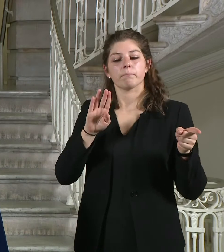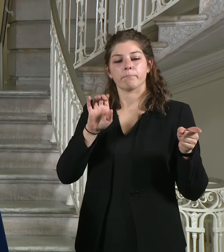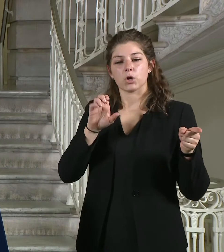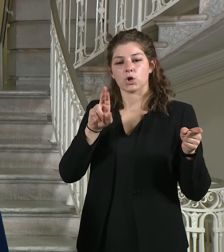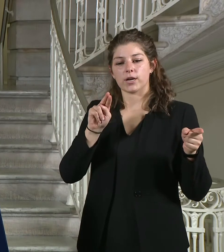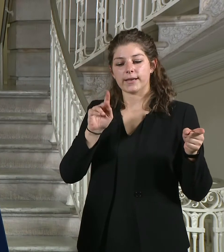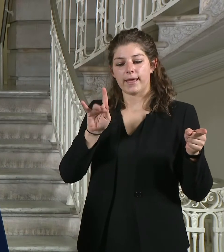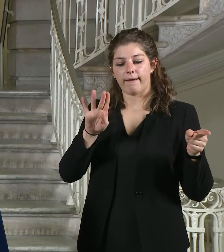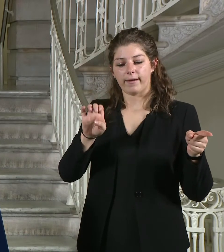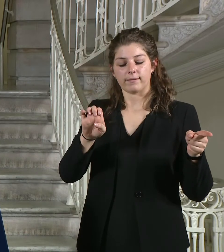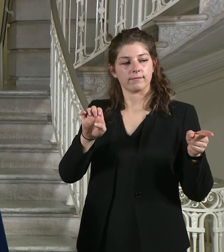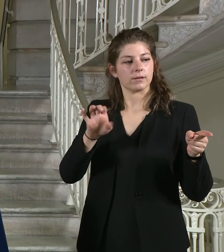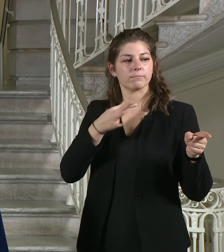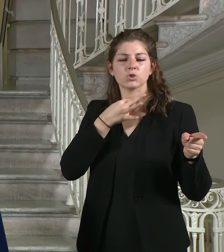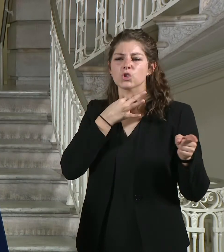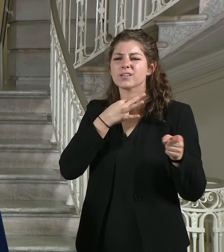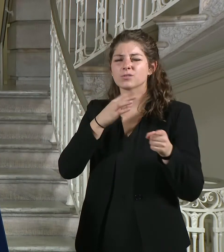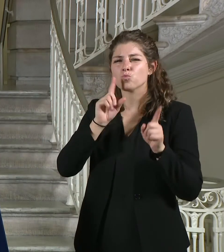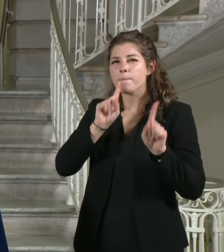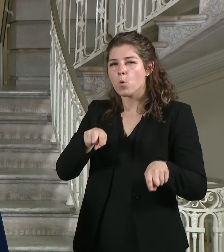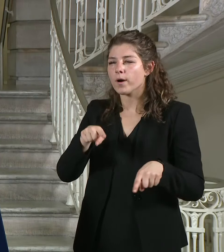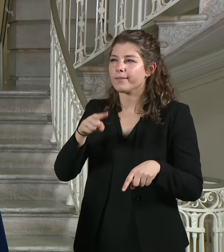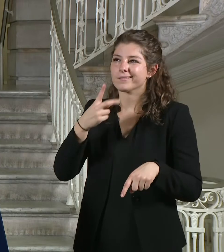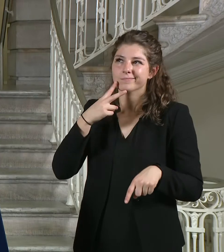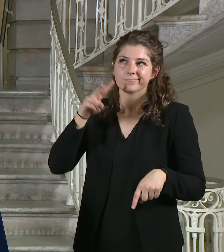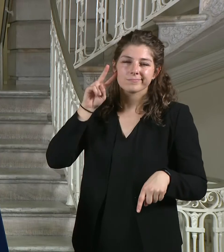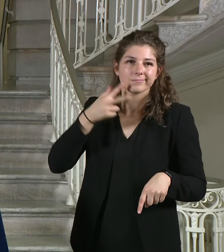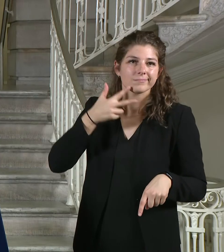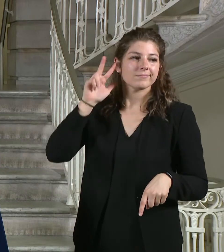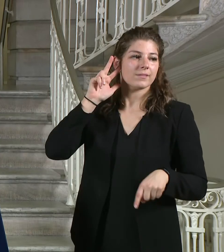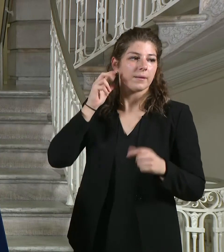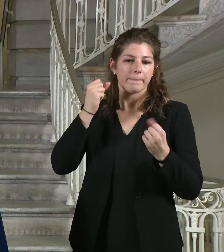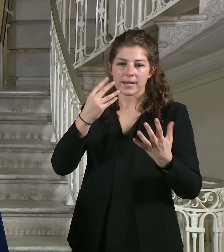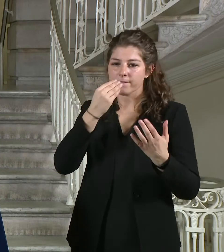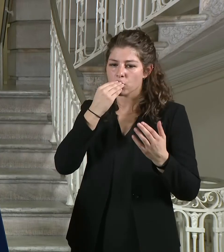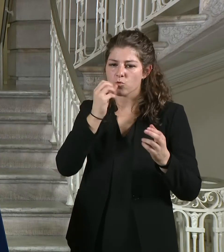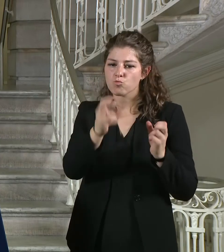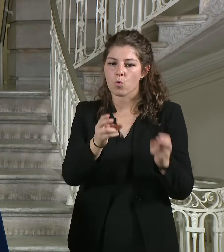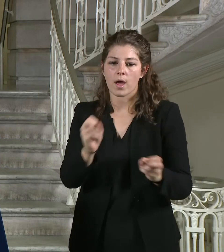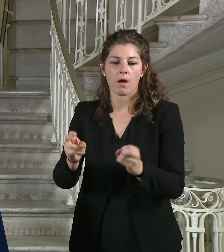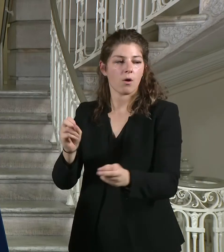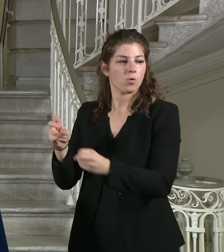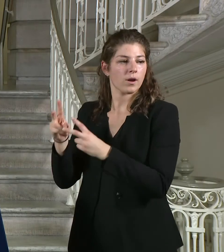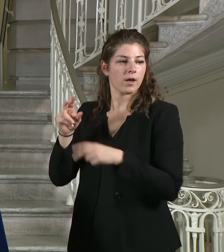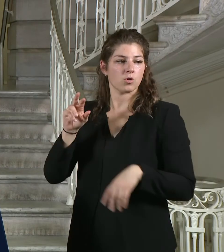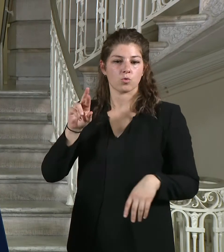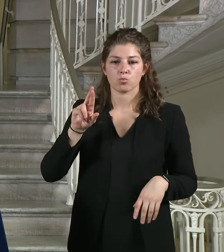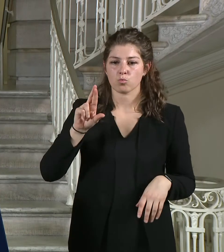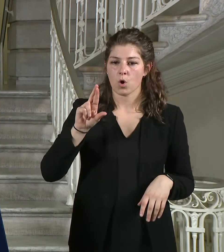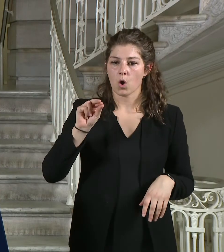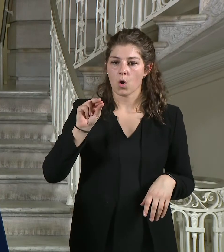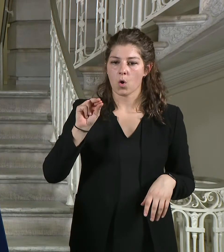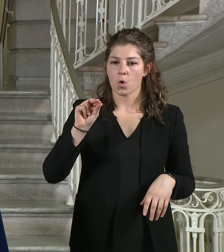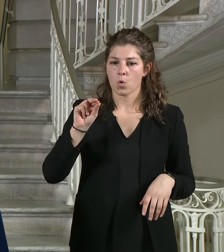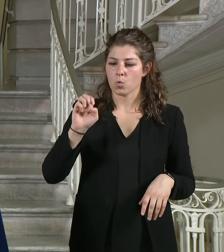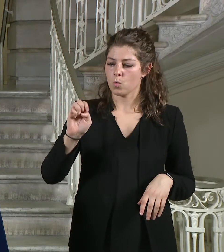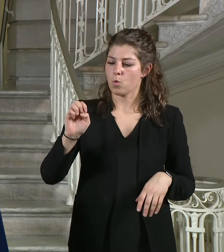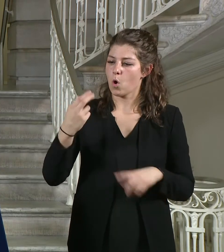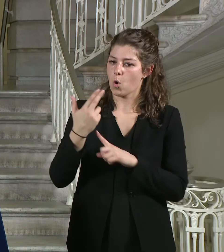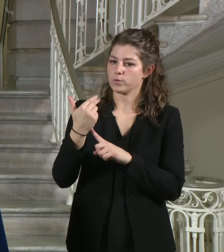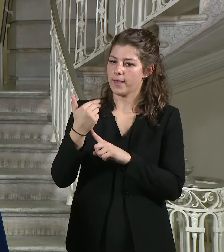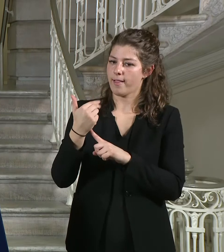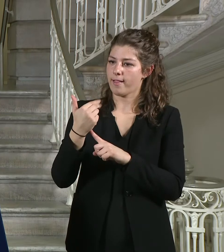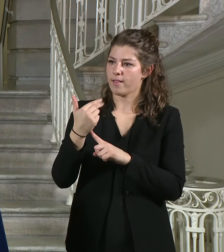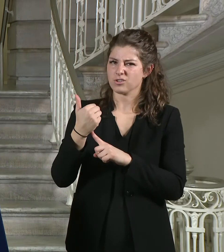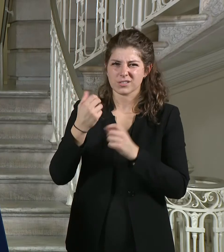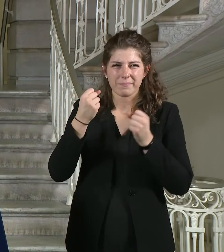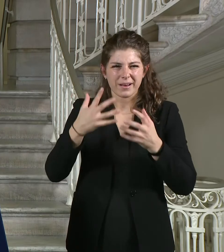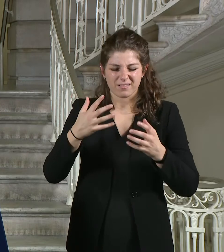OFF ON GOOD